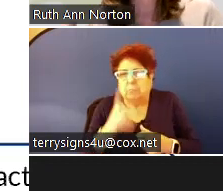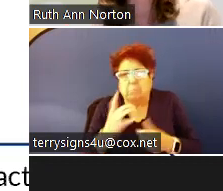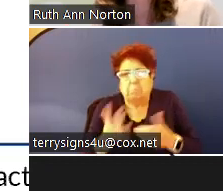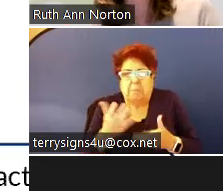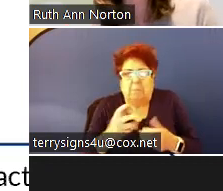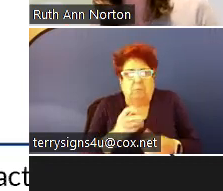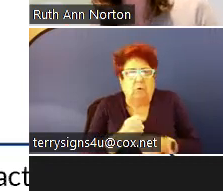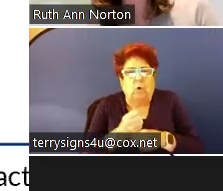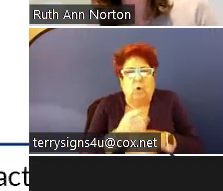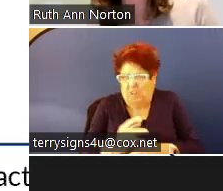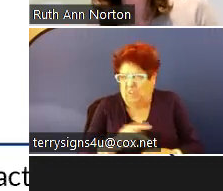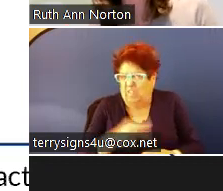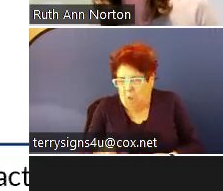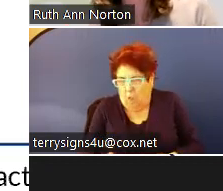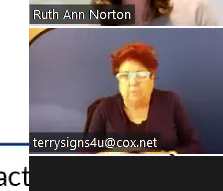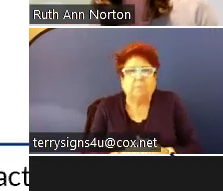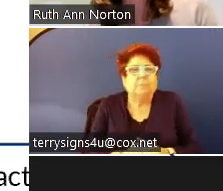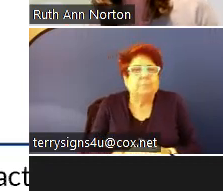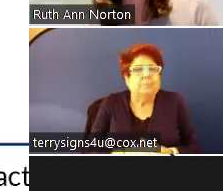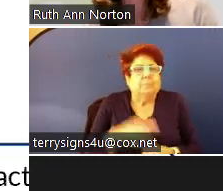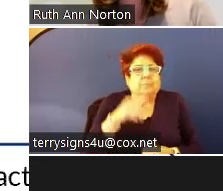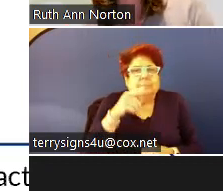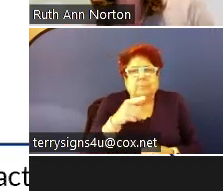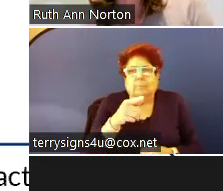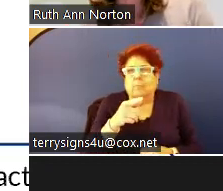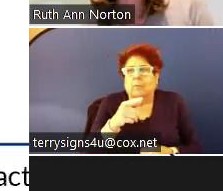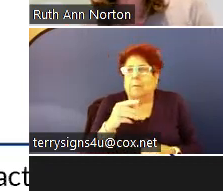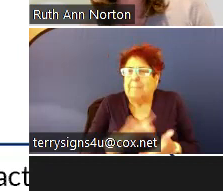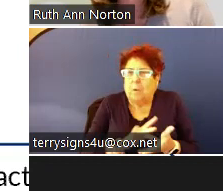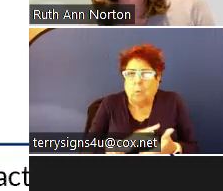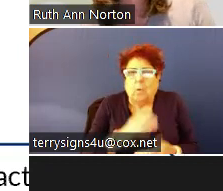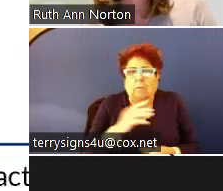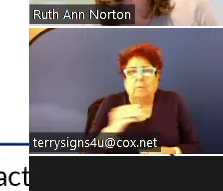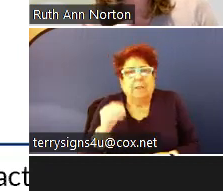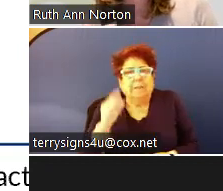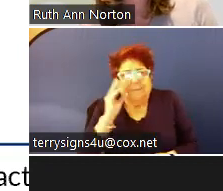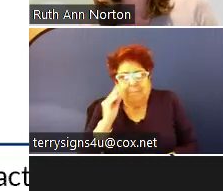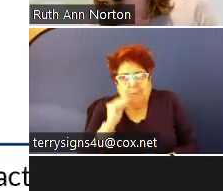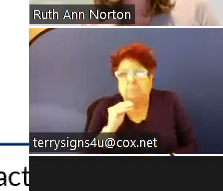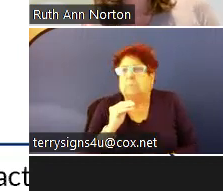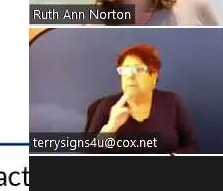medical utilization and expense metrics, and the experience metrics. What we care